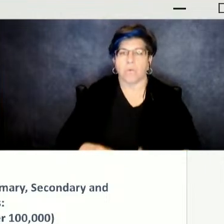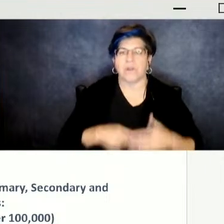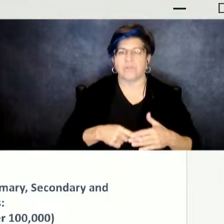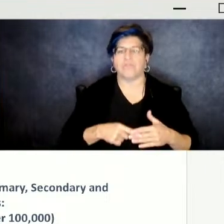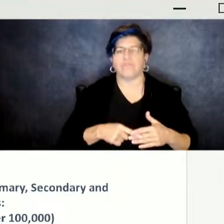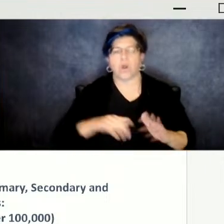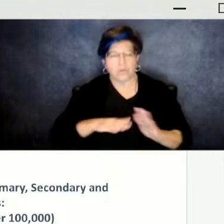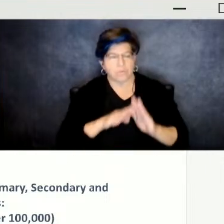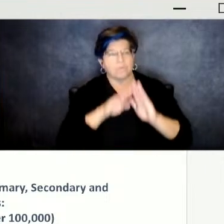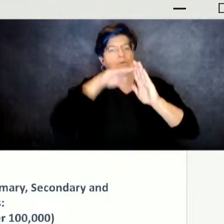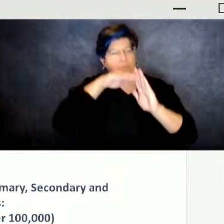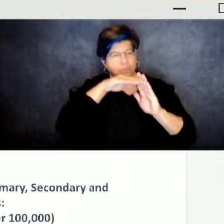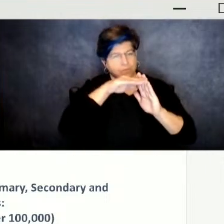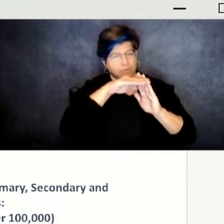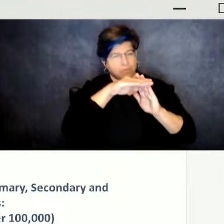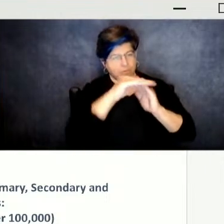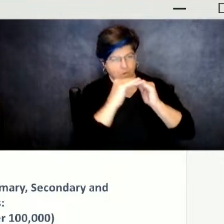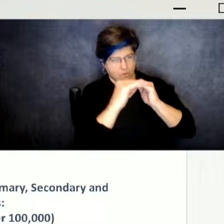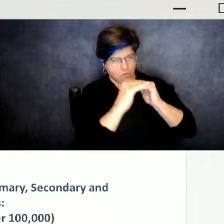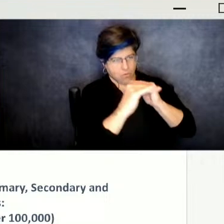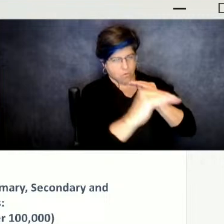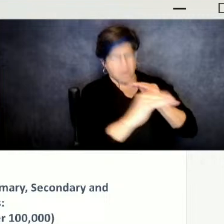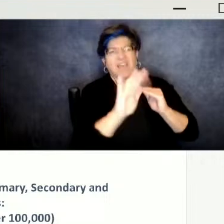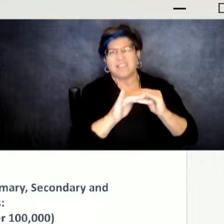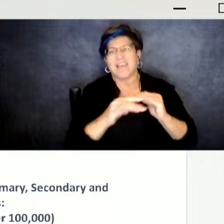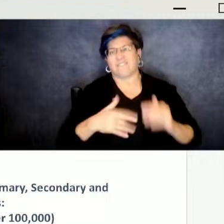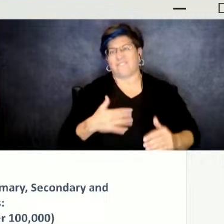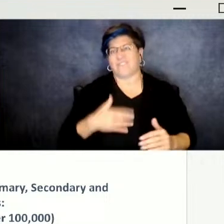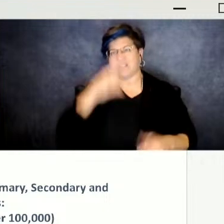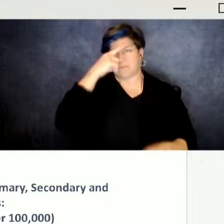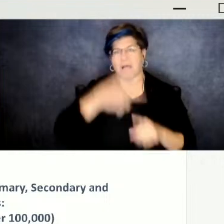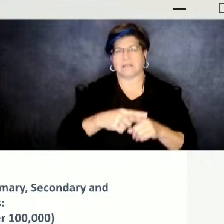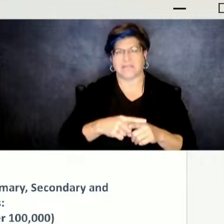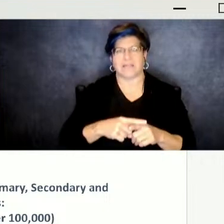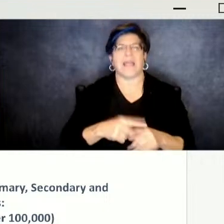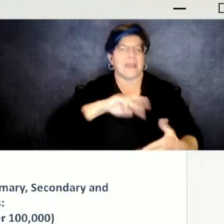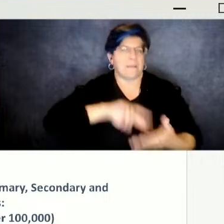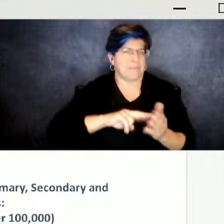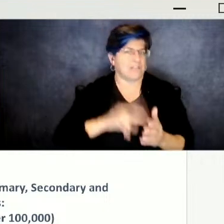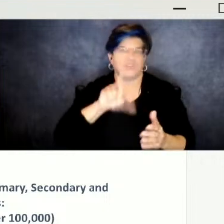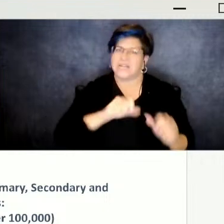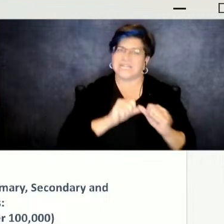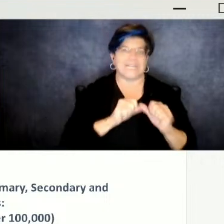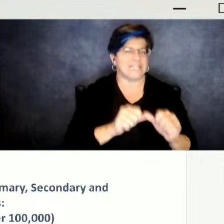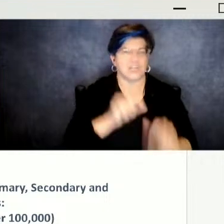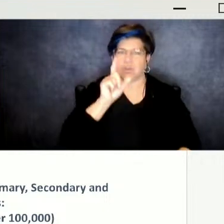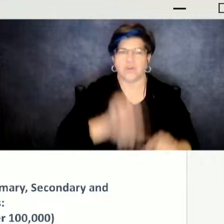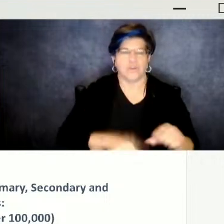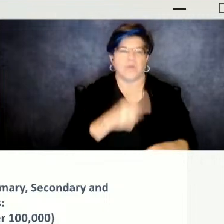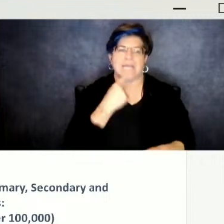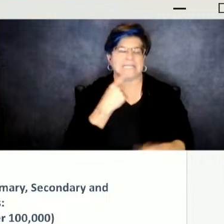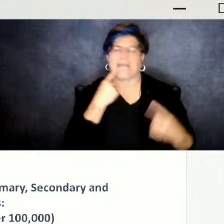REALLY WORRIED THAT YOU'RE NOT MAKING ANY PROGRESS. BUT WHEN YOU START TO FLATTEN THE CURVE IT'S CERTAINLY ENCOURAGING THAT WHAT YOU'RE DOING IS RIGHT BUT IT ALSO